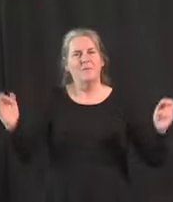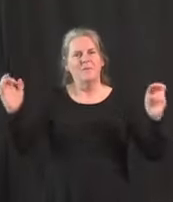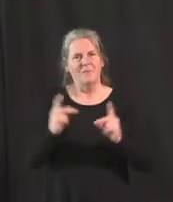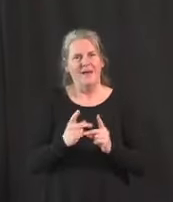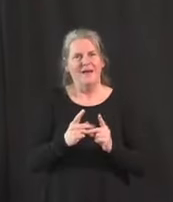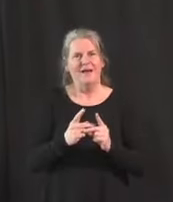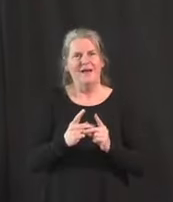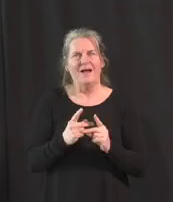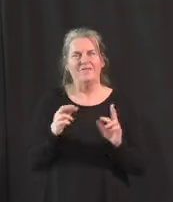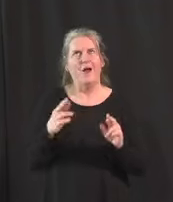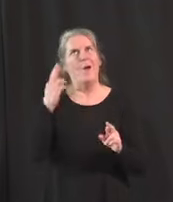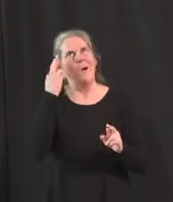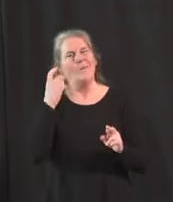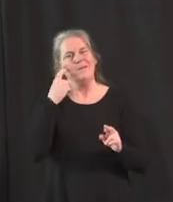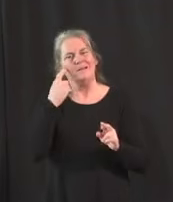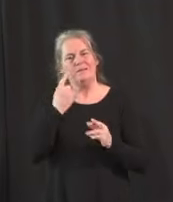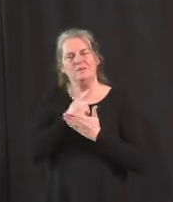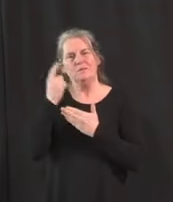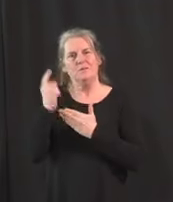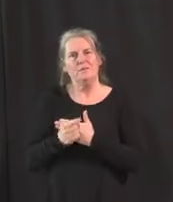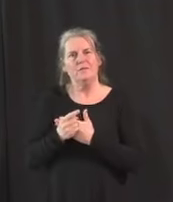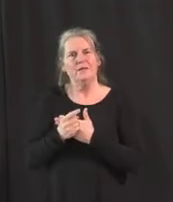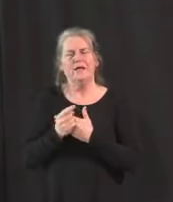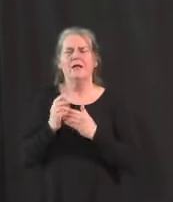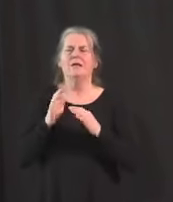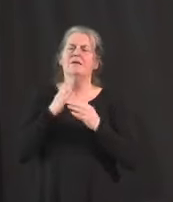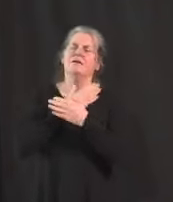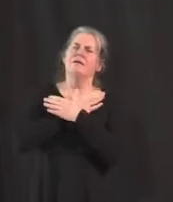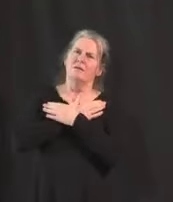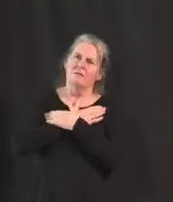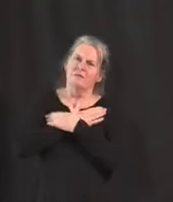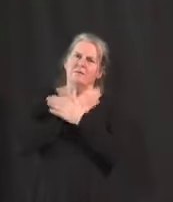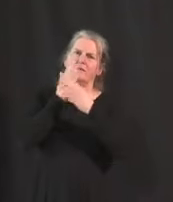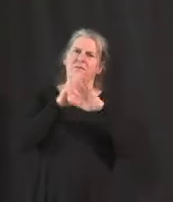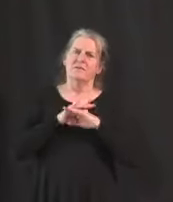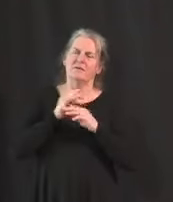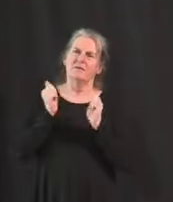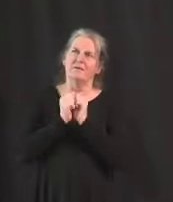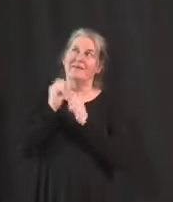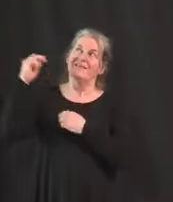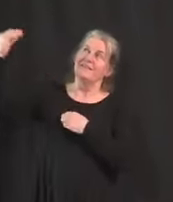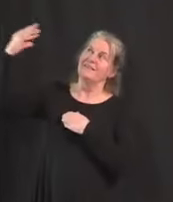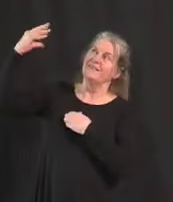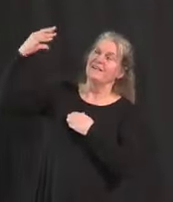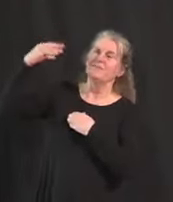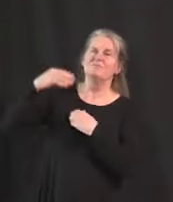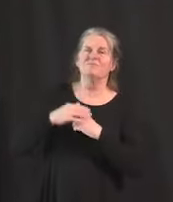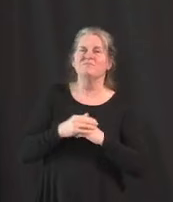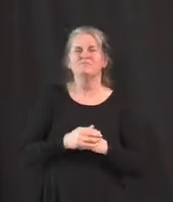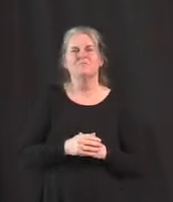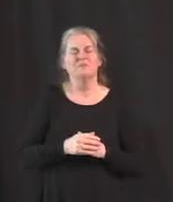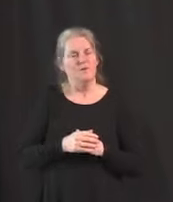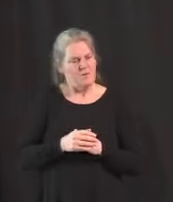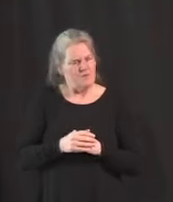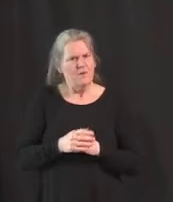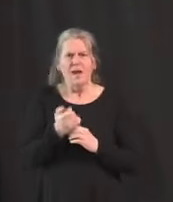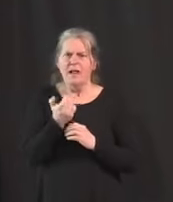I HOPE WAS A RESTFUL AND PEACEFUL AND SUN FILLED LONG WEEKEND. IT'S BEEN A WHILE SINCE WE TALKED NUMBERS.